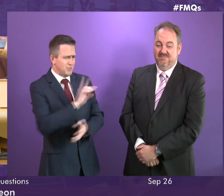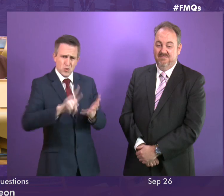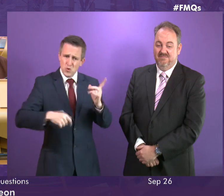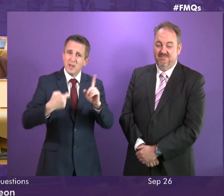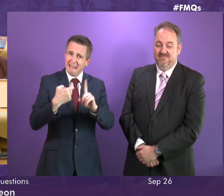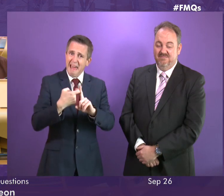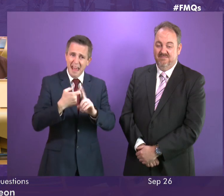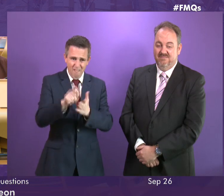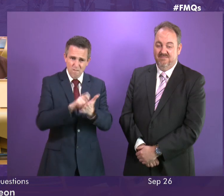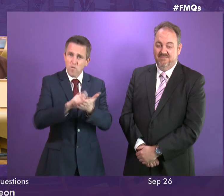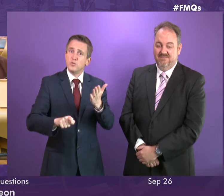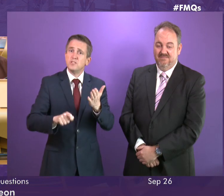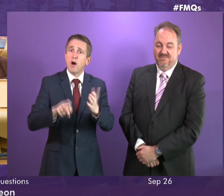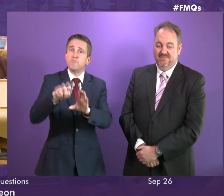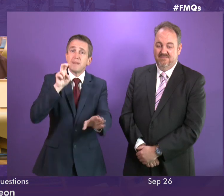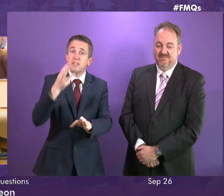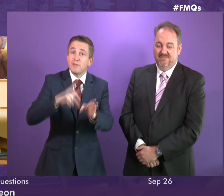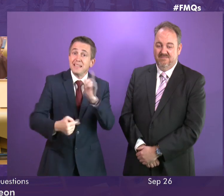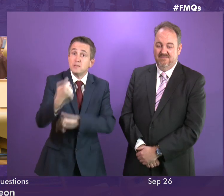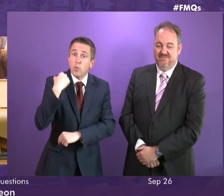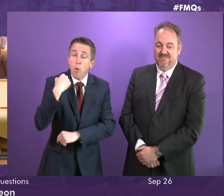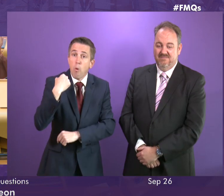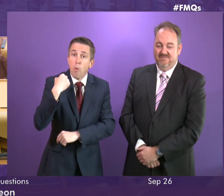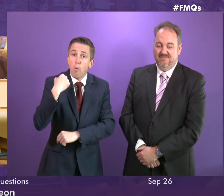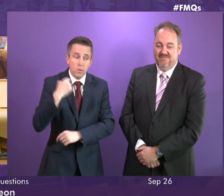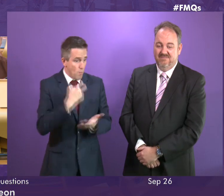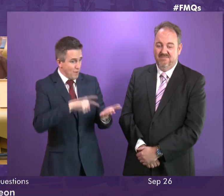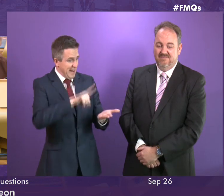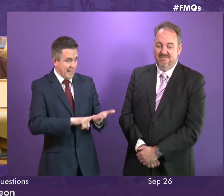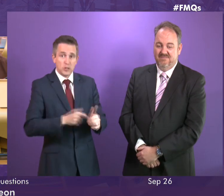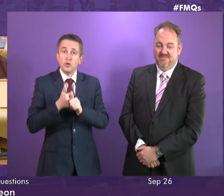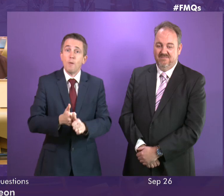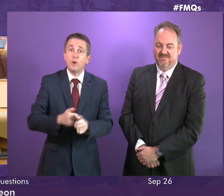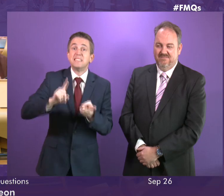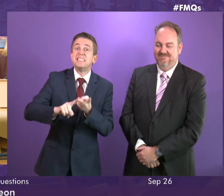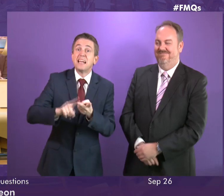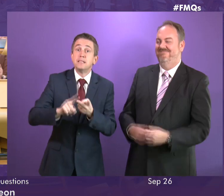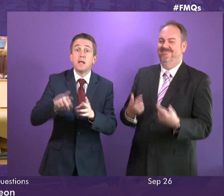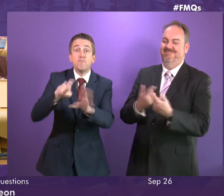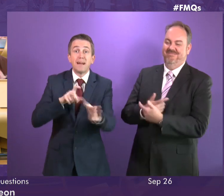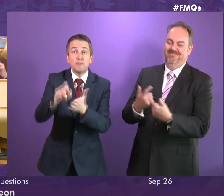Kingdom voted on Brexit three years ago, but he supports a second Brexit referendum for